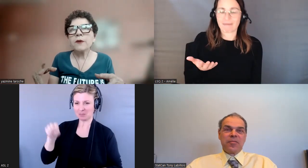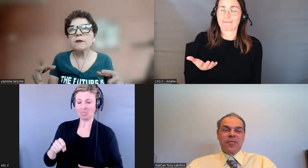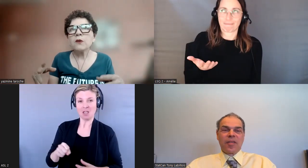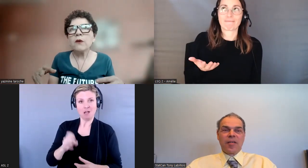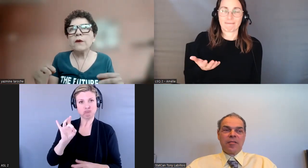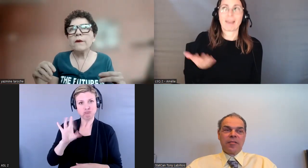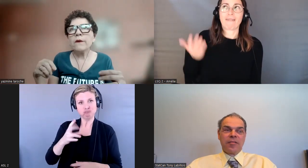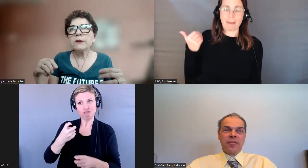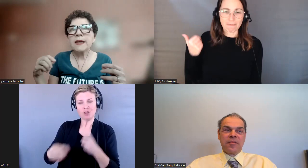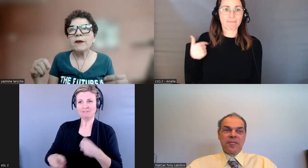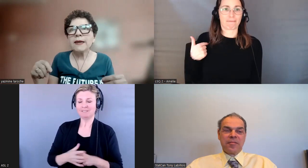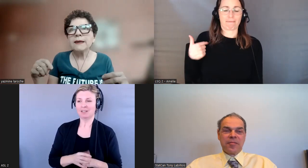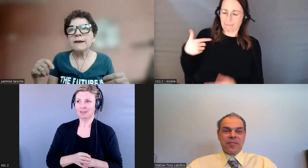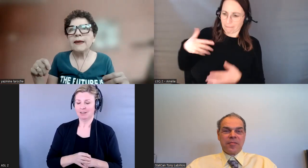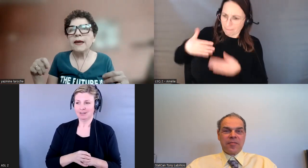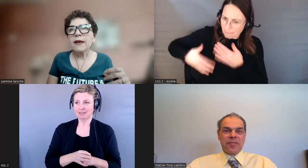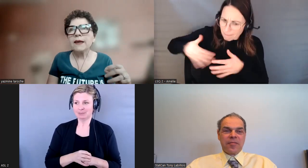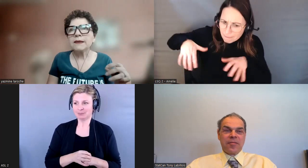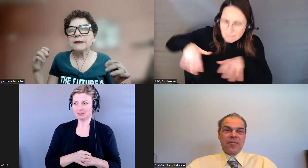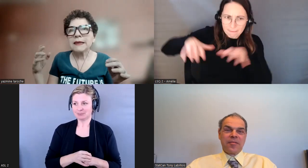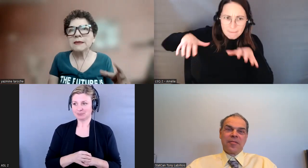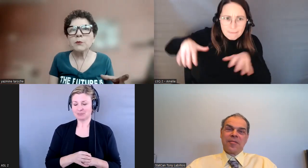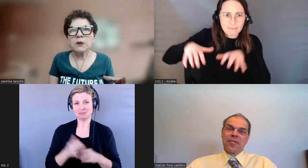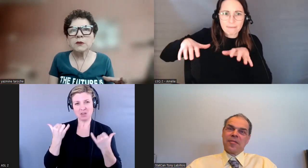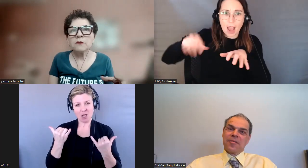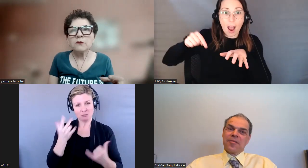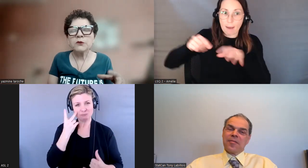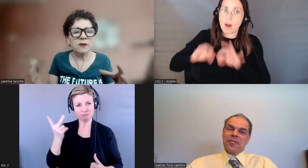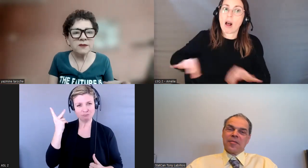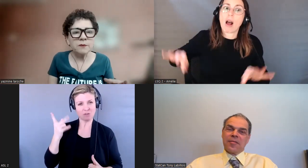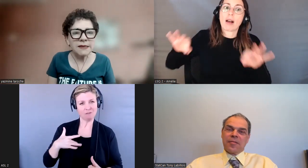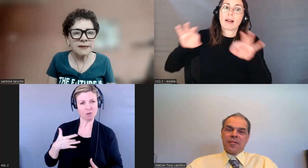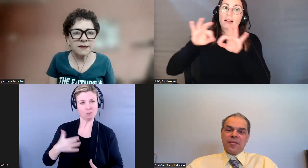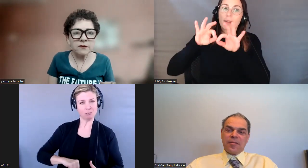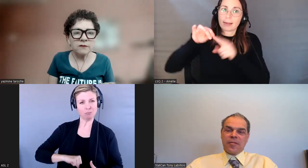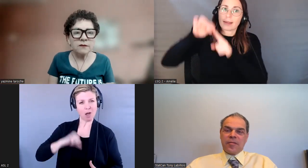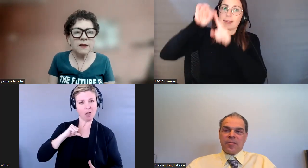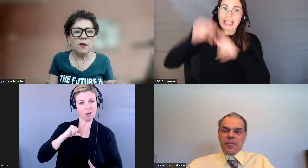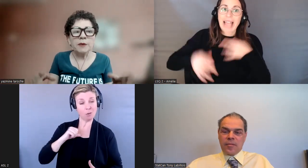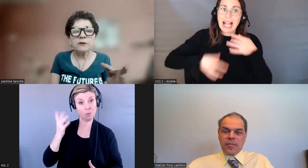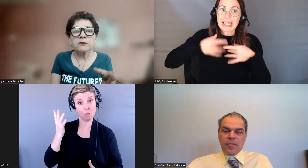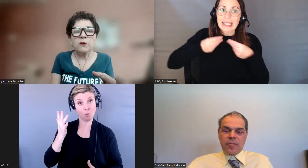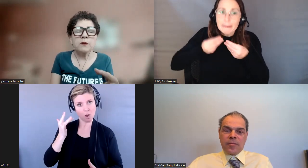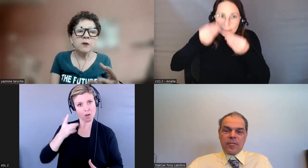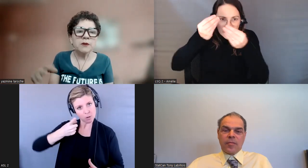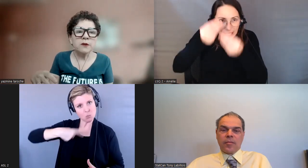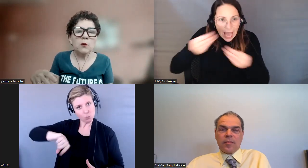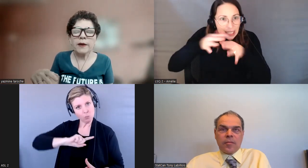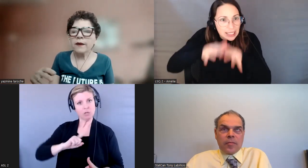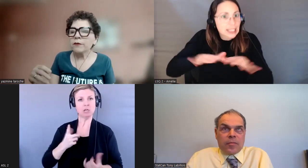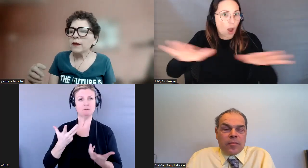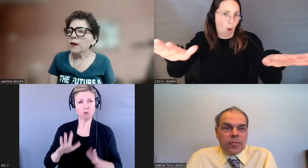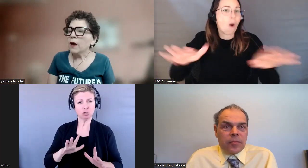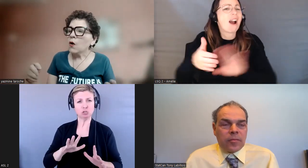that we have done a very important job to to bring awareness because like I mentioned